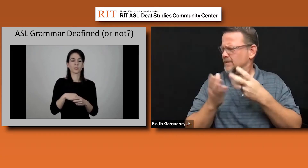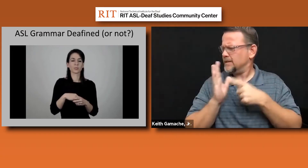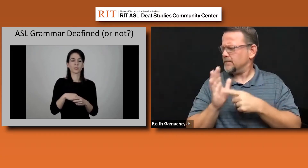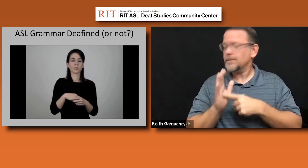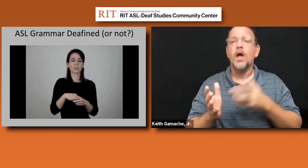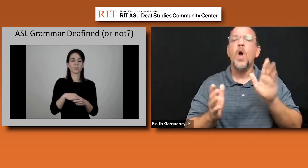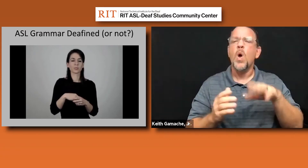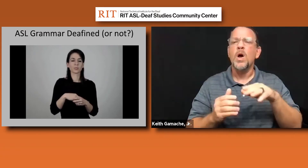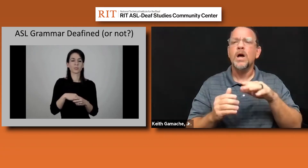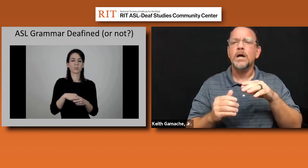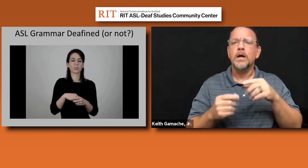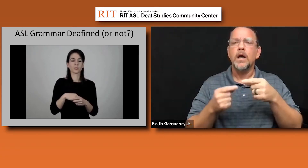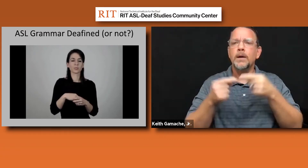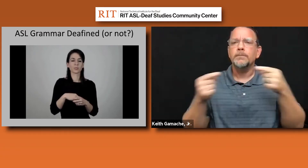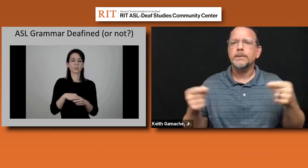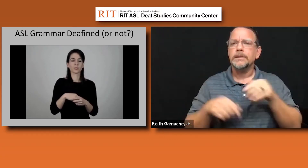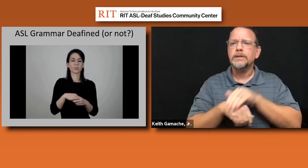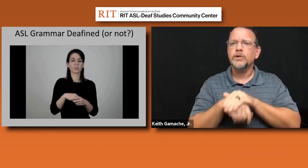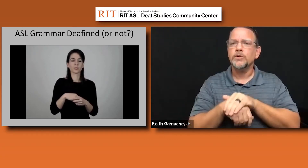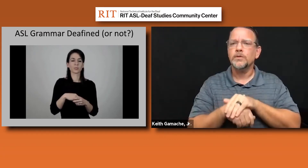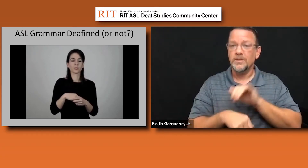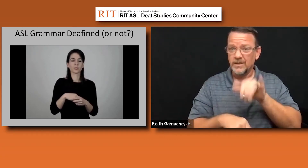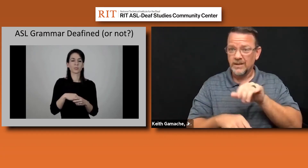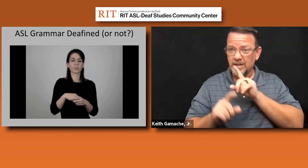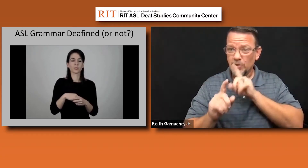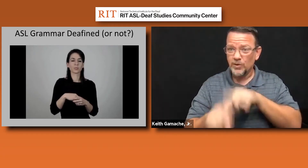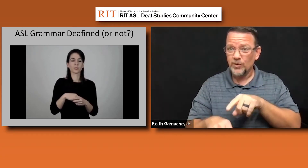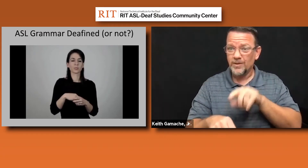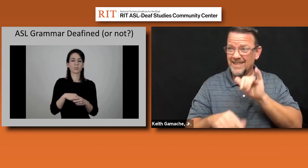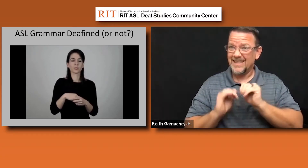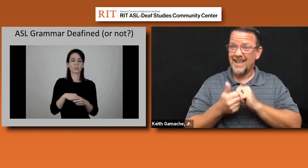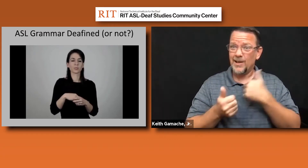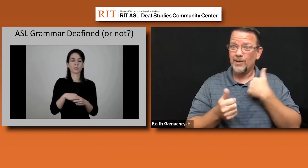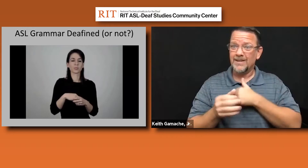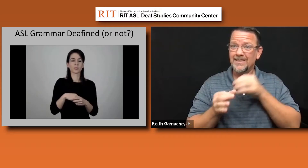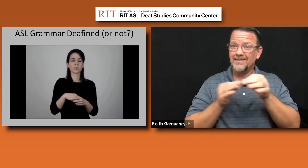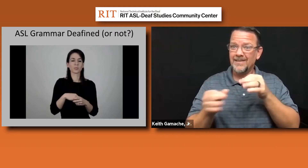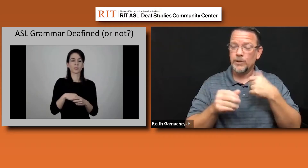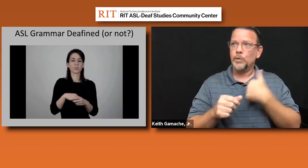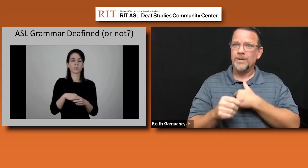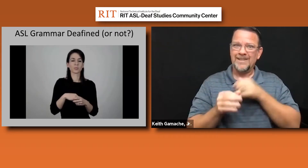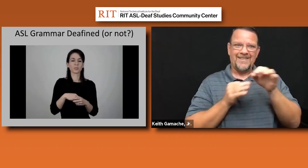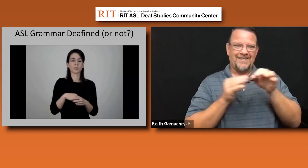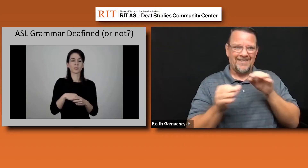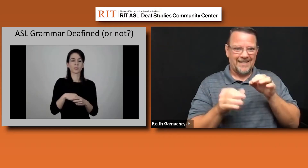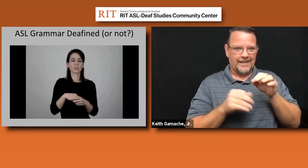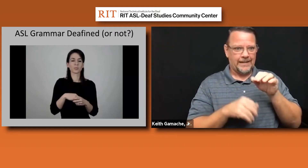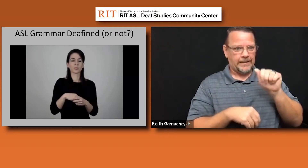Thinking about her example, how would we define ASL syntax? And then she went by doing so,